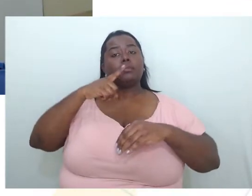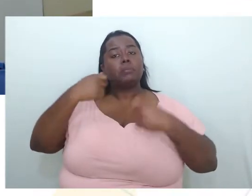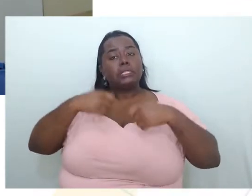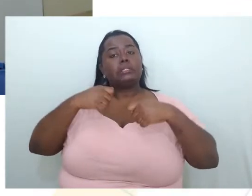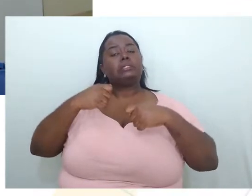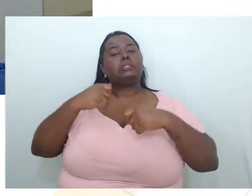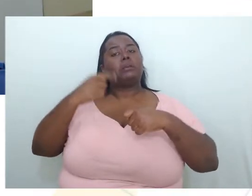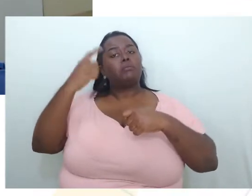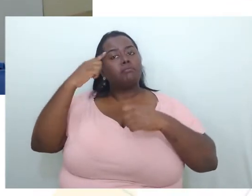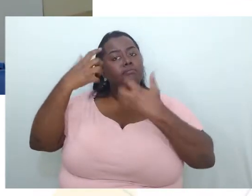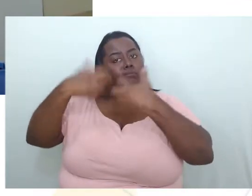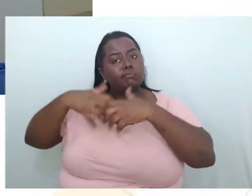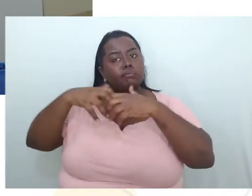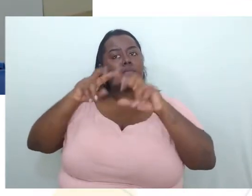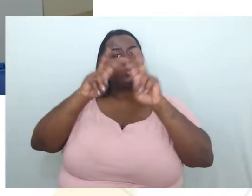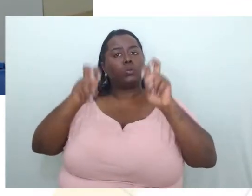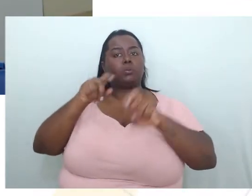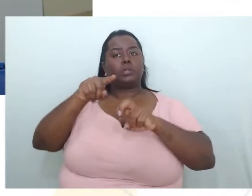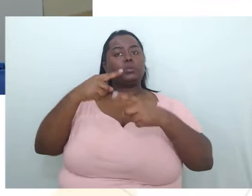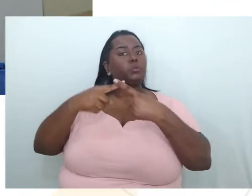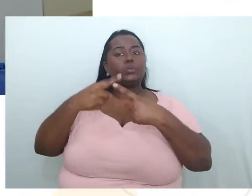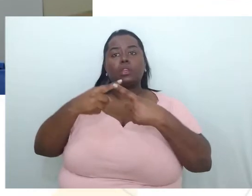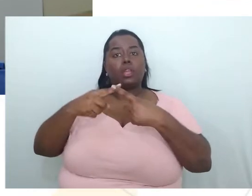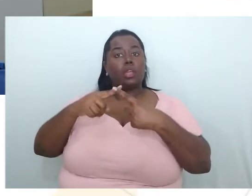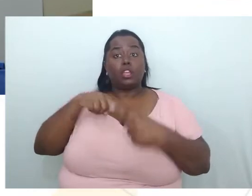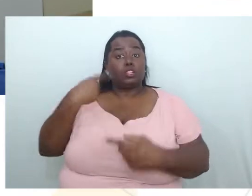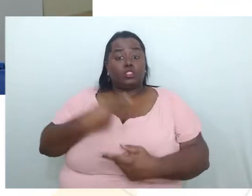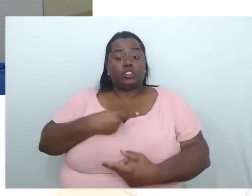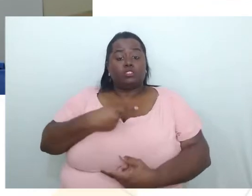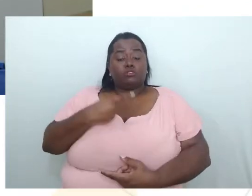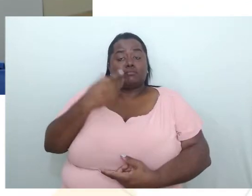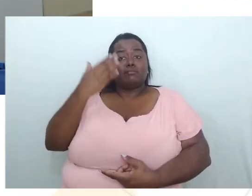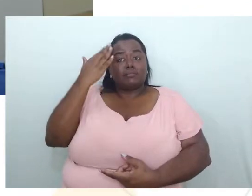about this point because we don't normally think about it that well so that